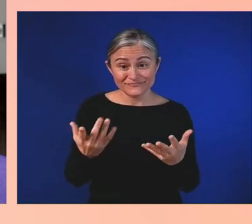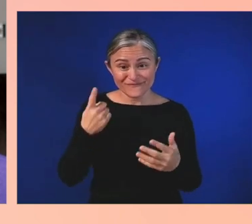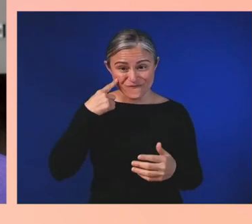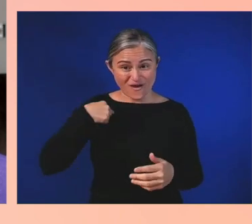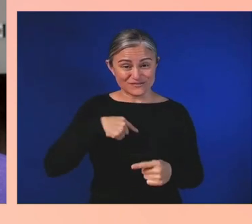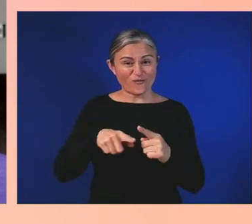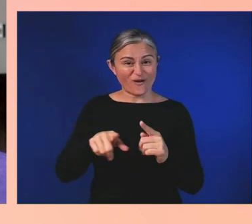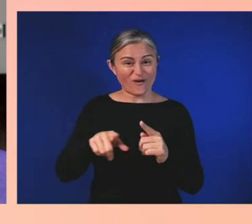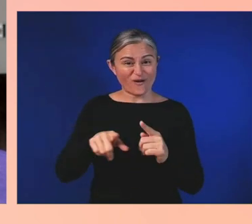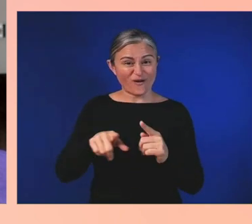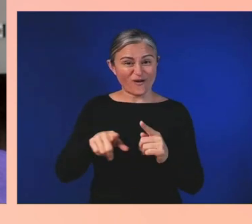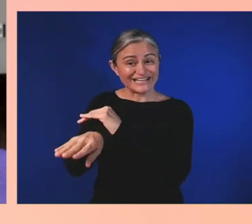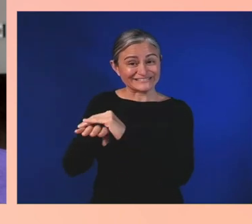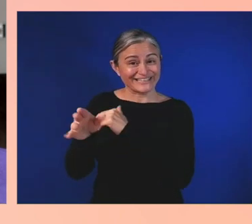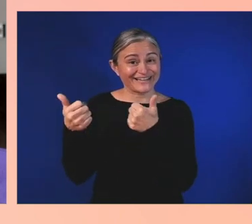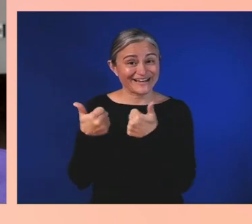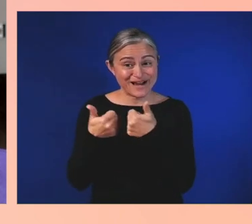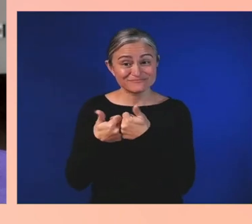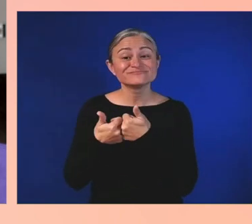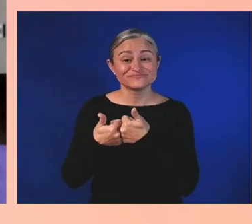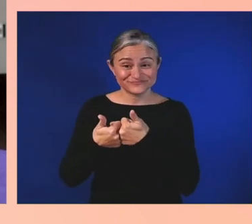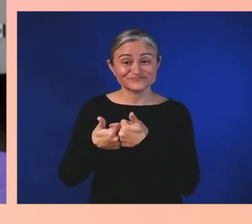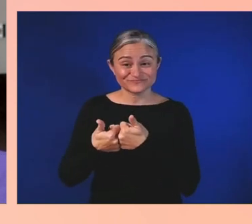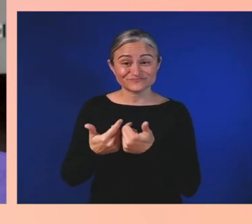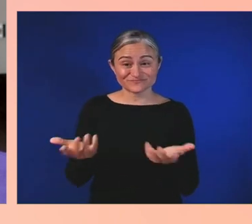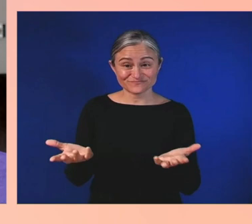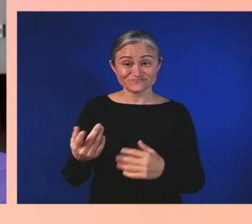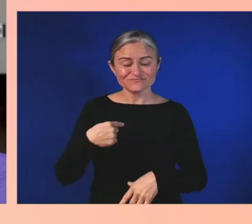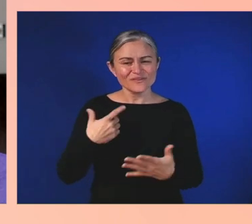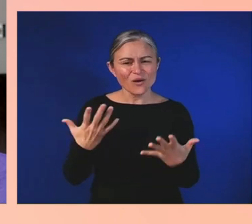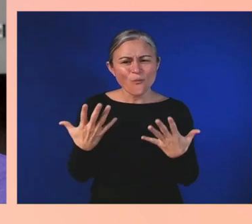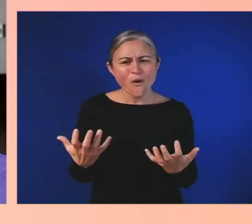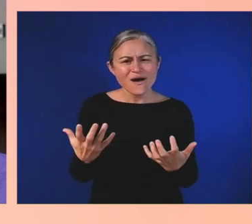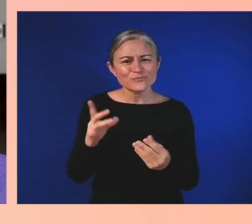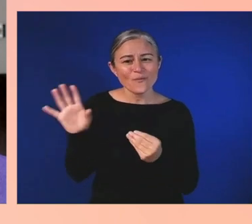I want to bring the competitive element to it.